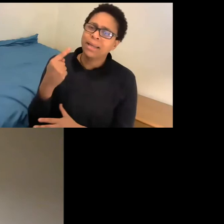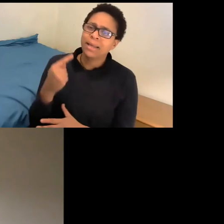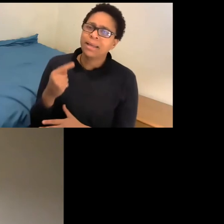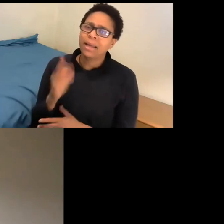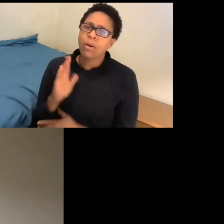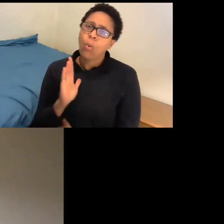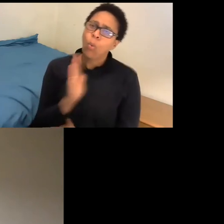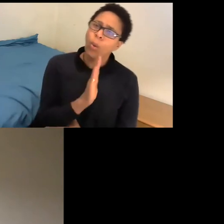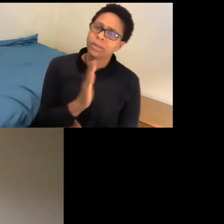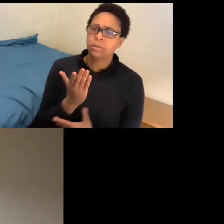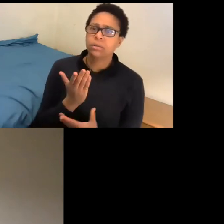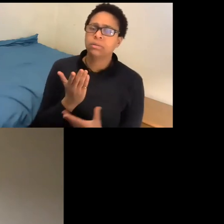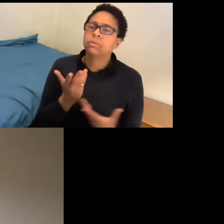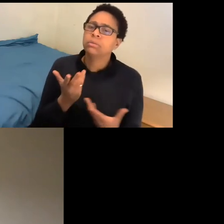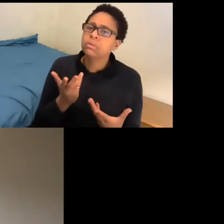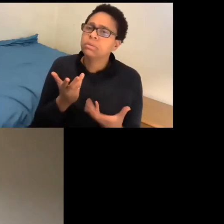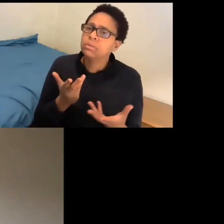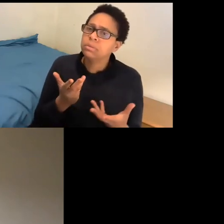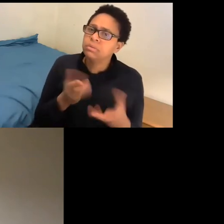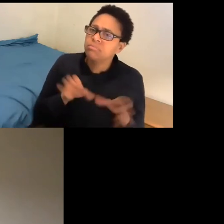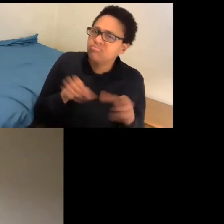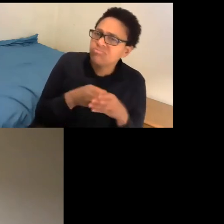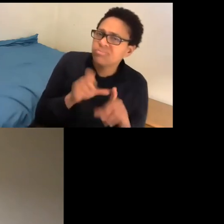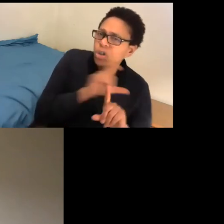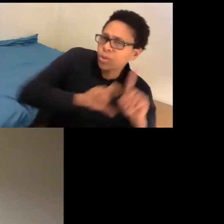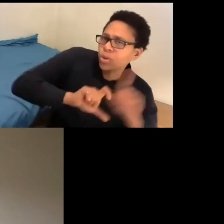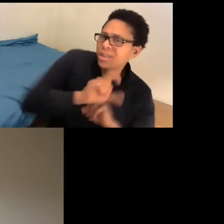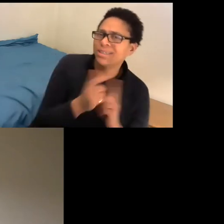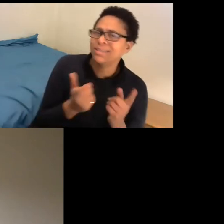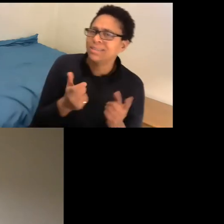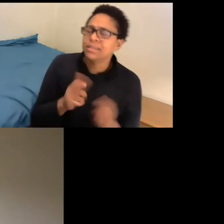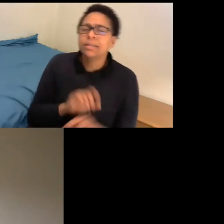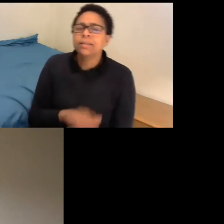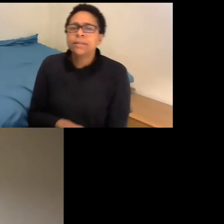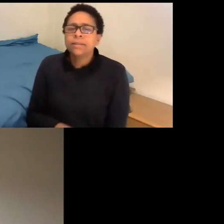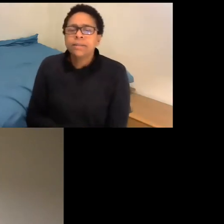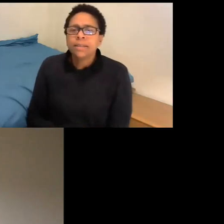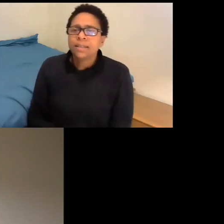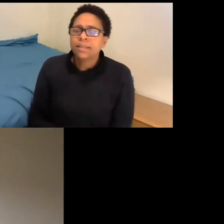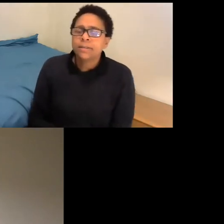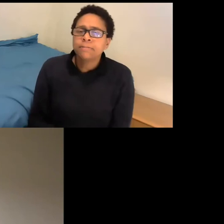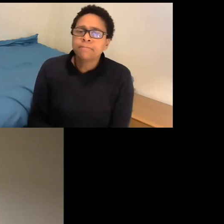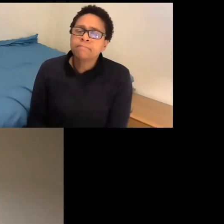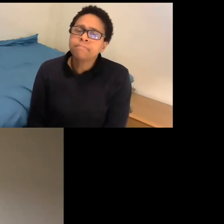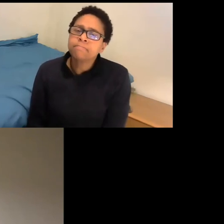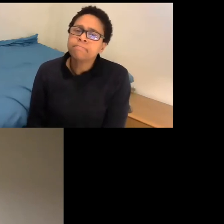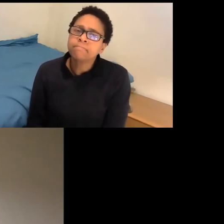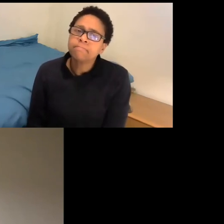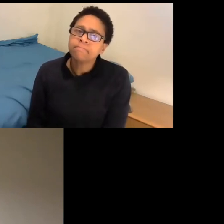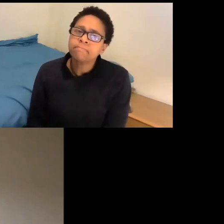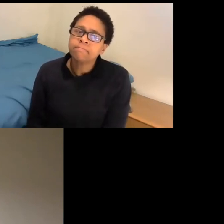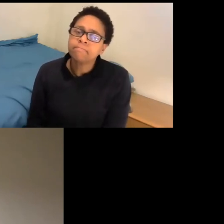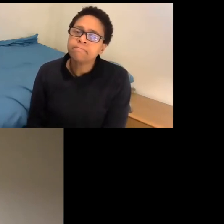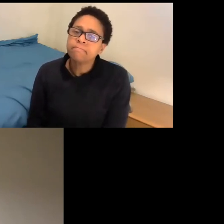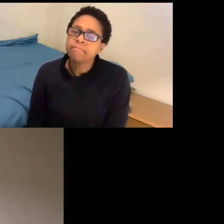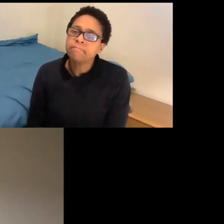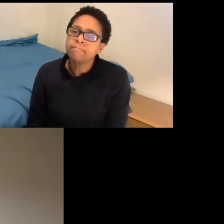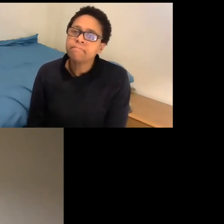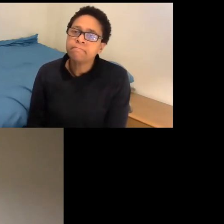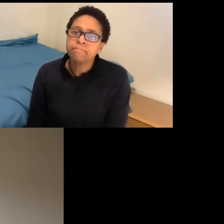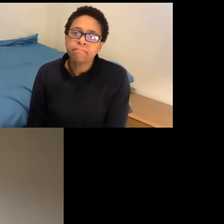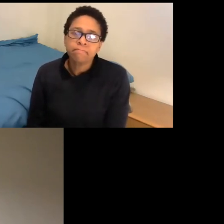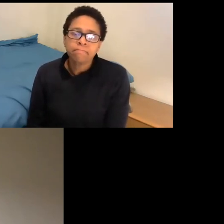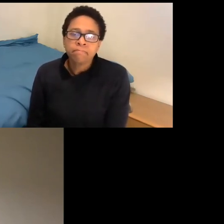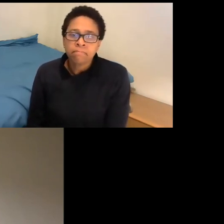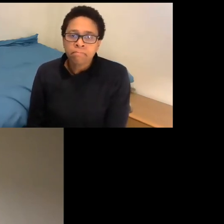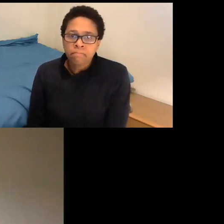Dr Shah: Hmm. Of course, I think this is assuming that it's